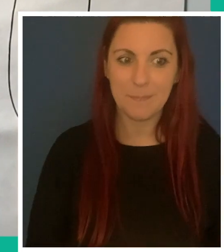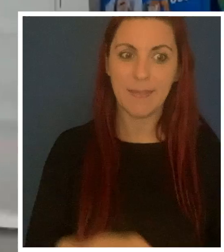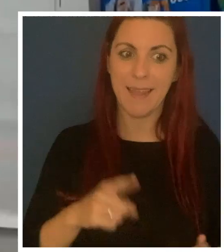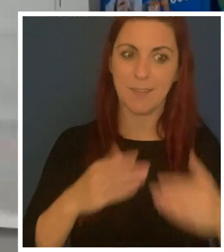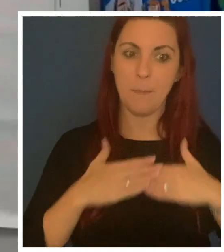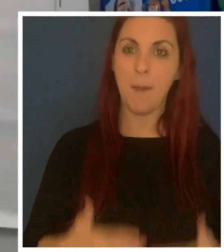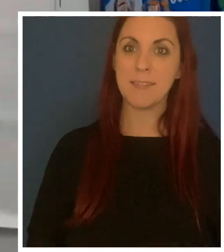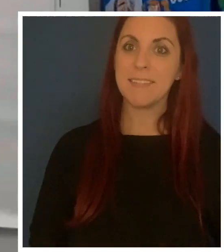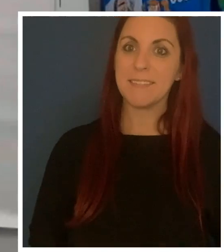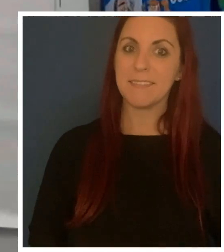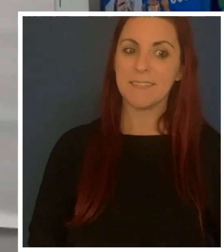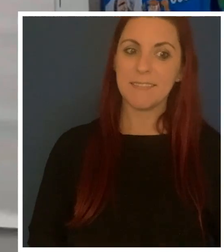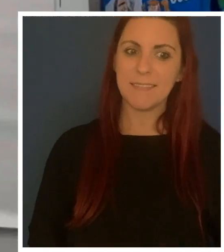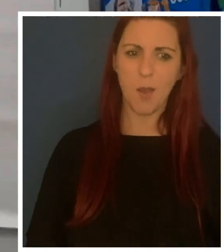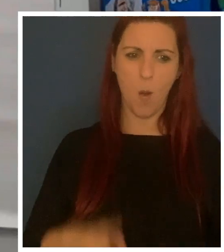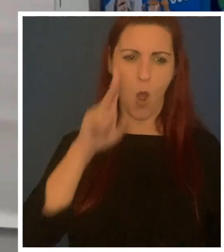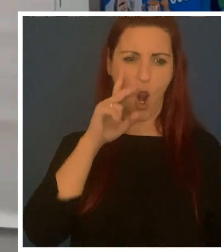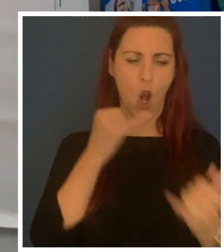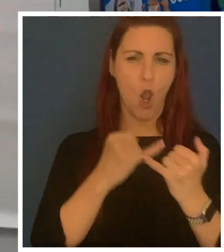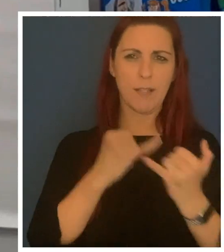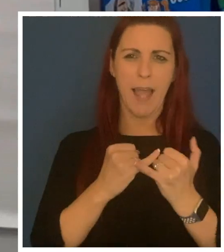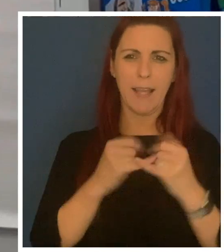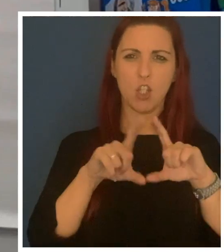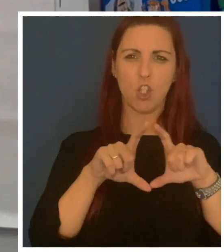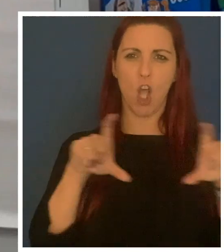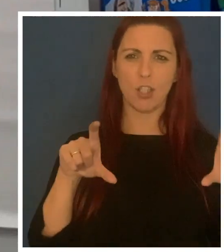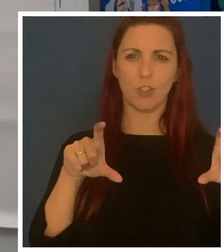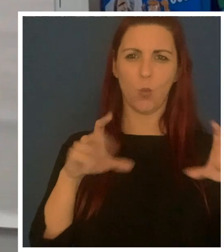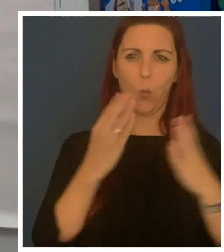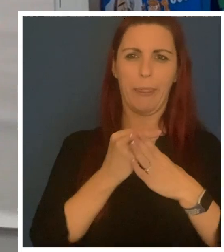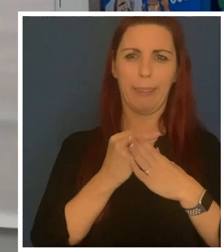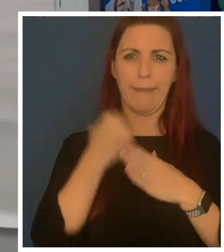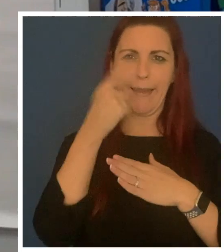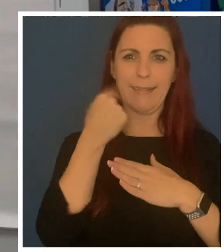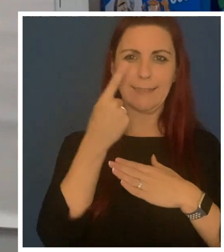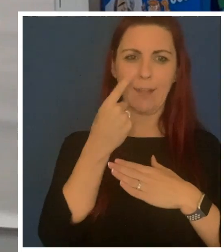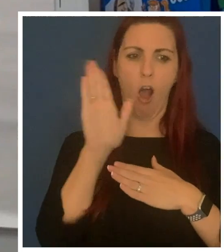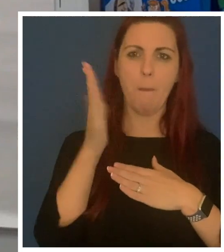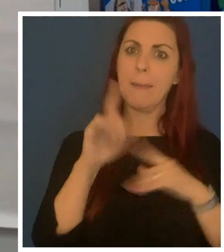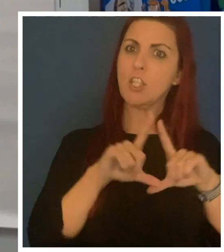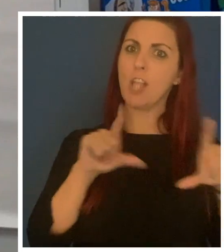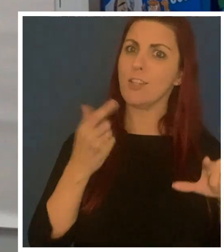So she kind of looks like a sausage with a face. She's a sausage dog, who knew, excellent, okay.